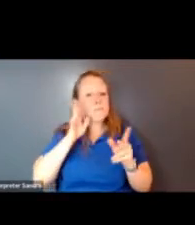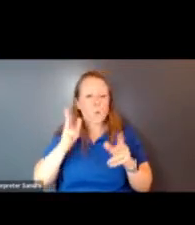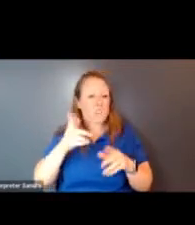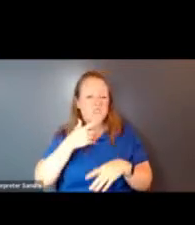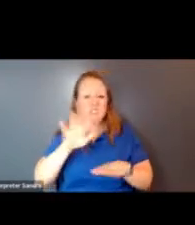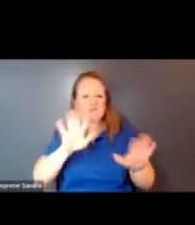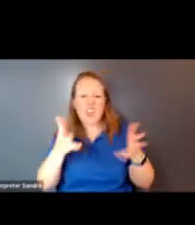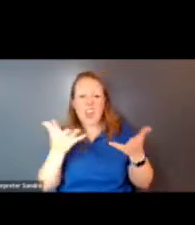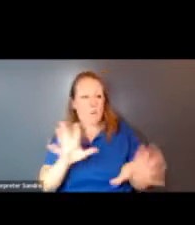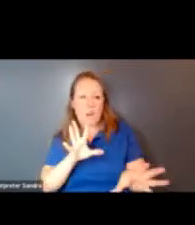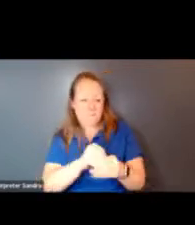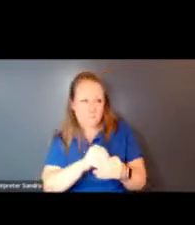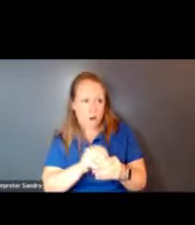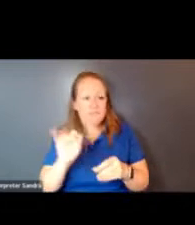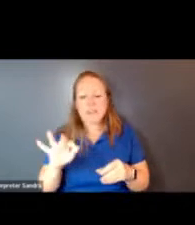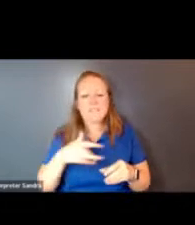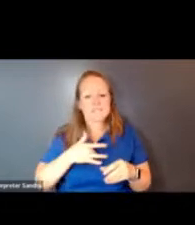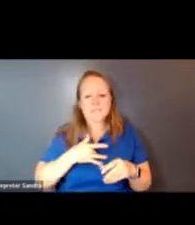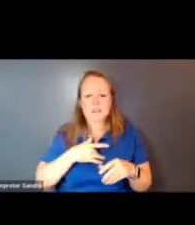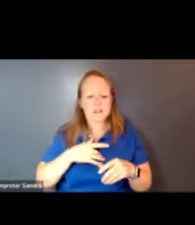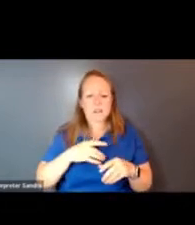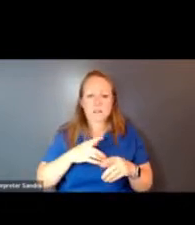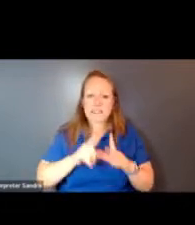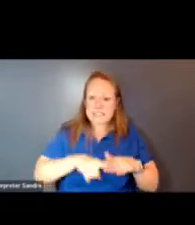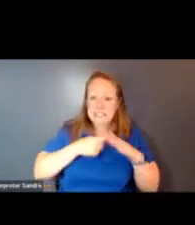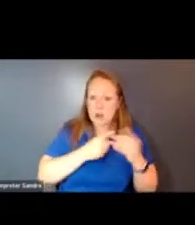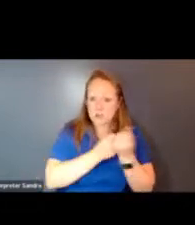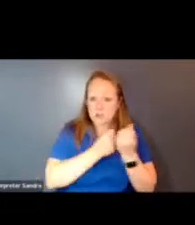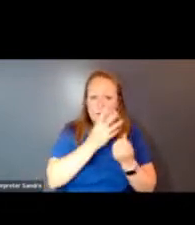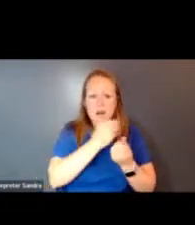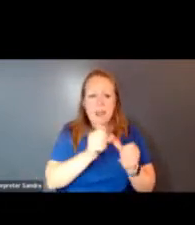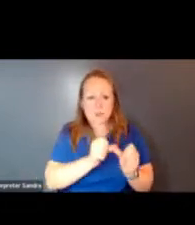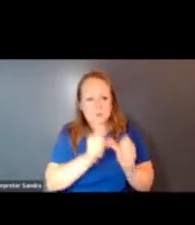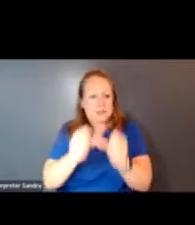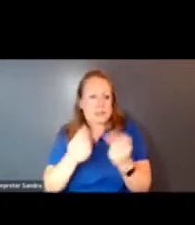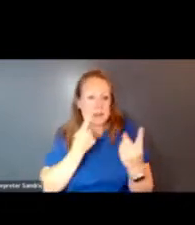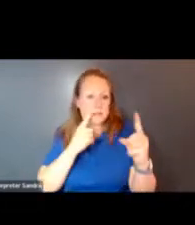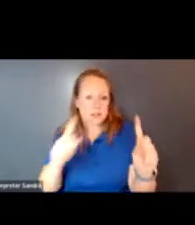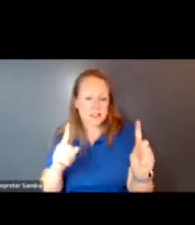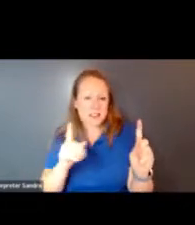the support to get started and to be successful over time. And information. And assistance is